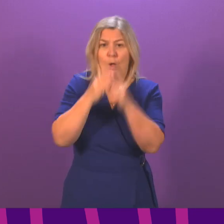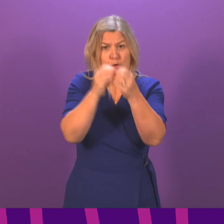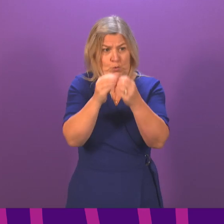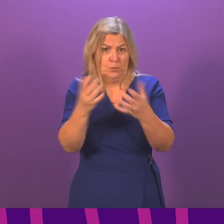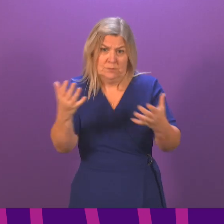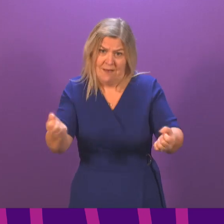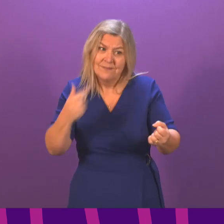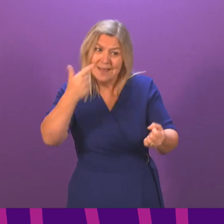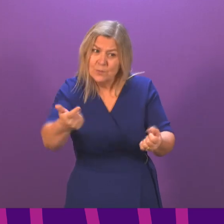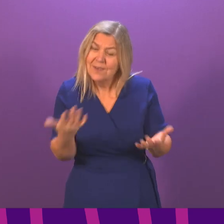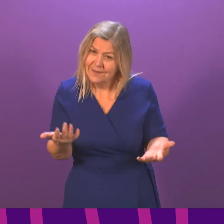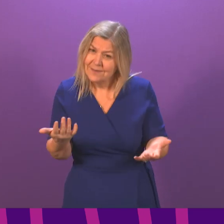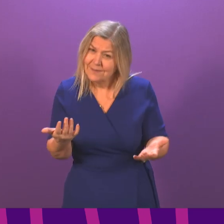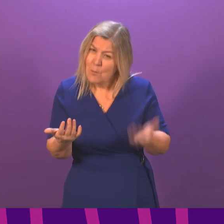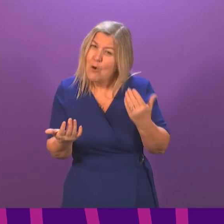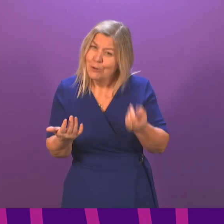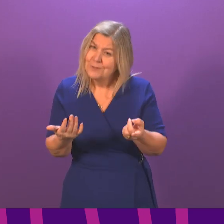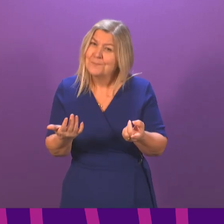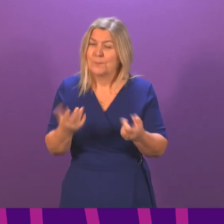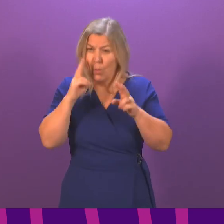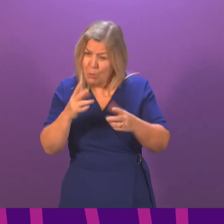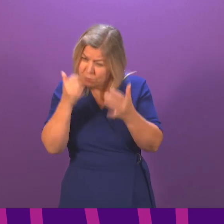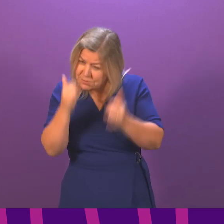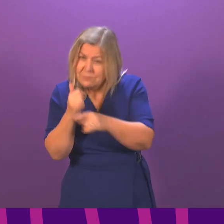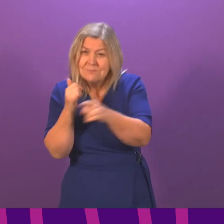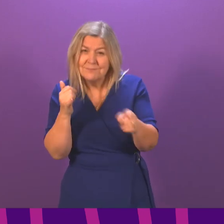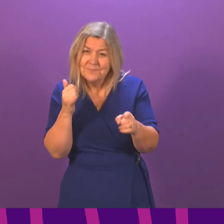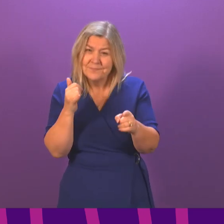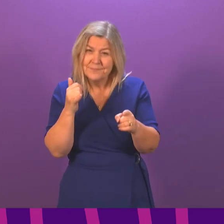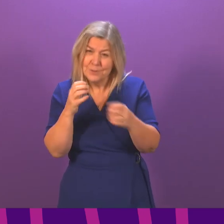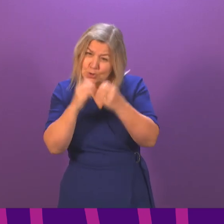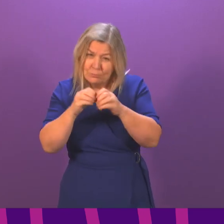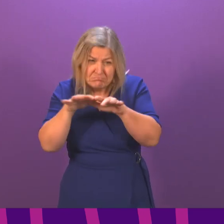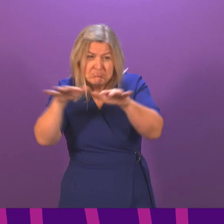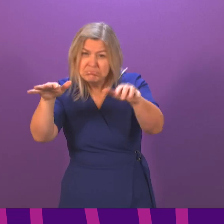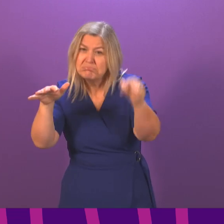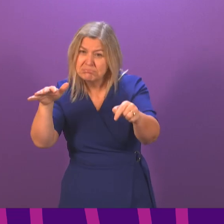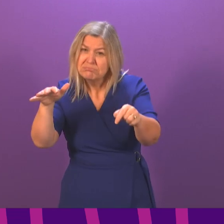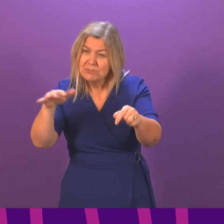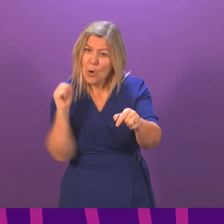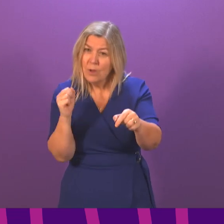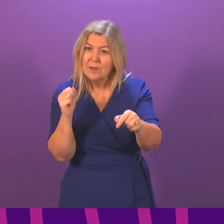look at the role of testing in the student population. He can dismiss a pilot project